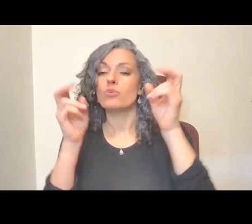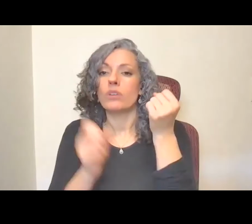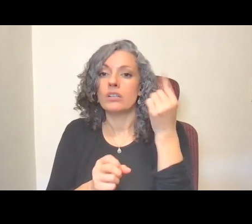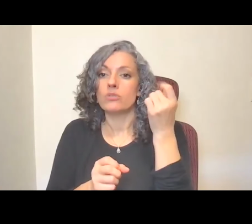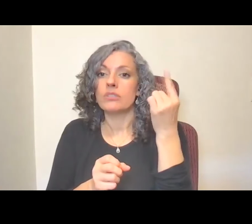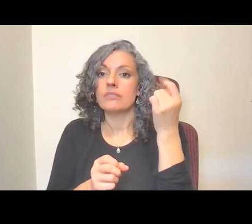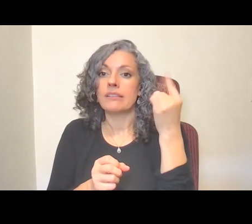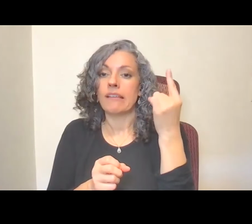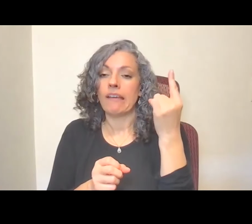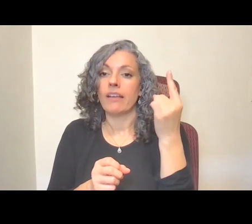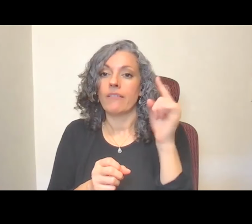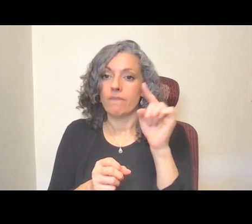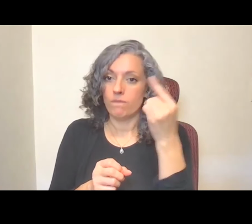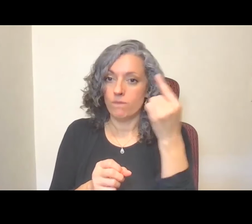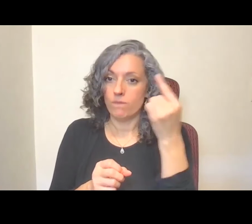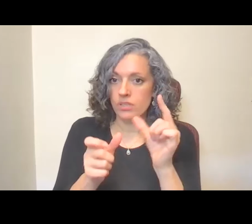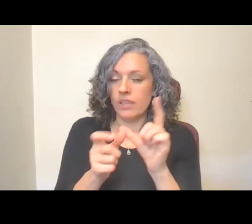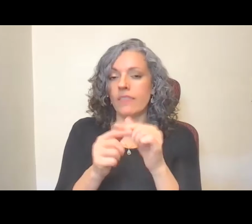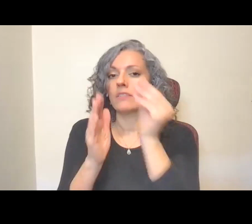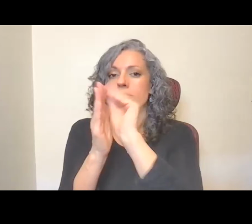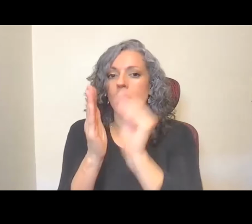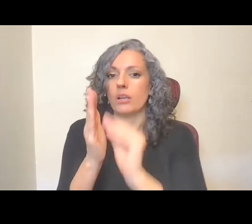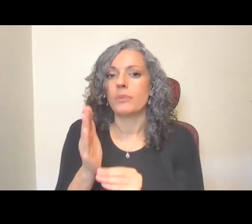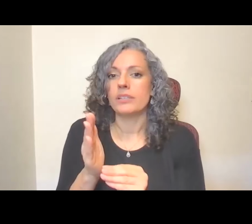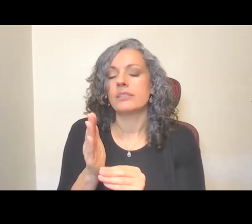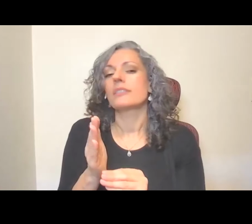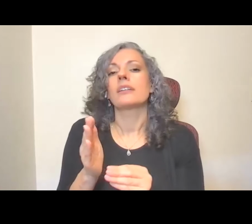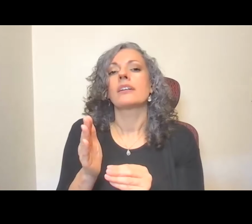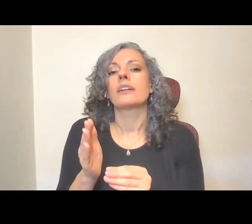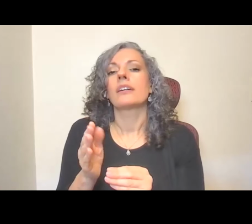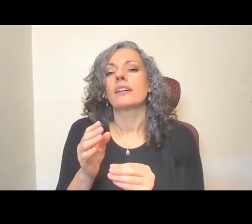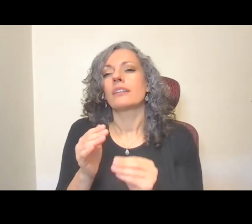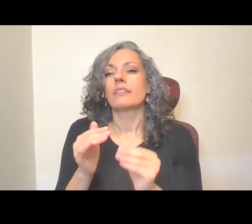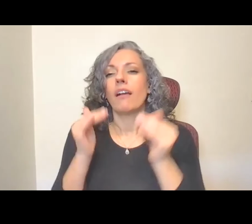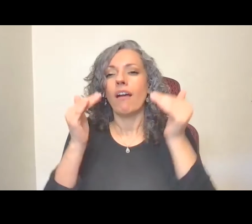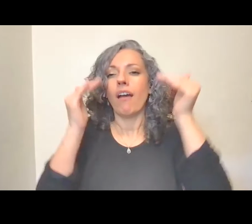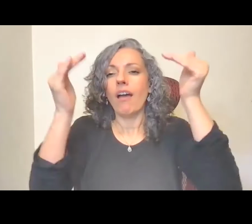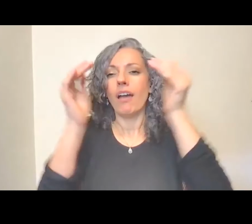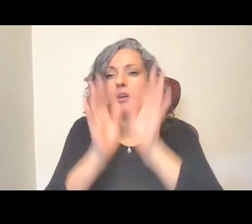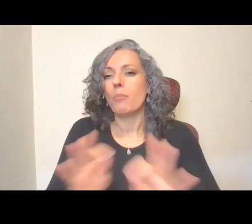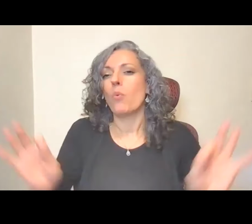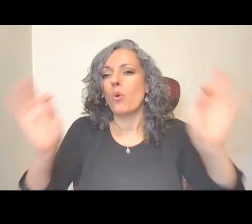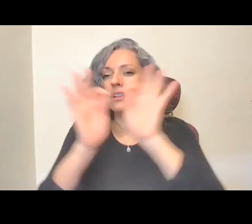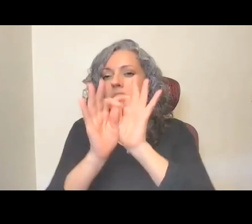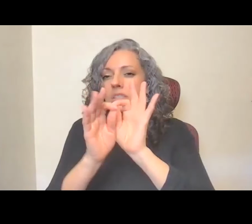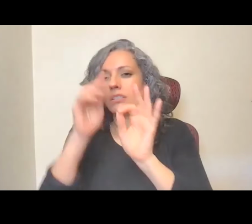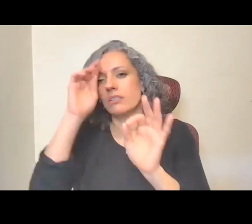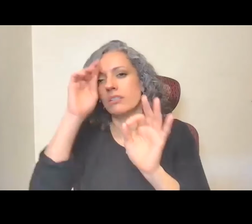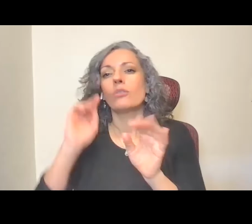Also document...kind of high stake, the the things that are super complex component,